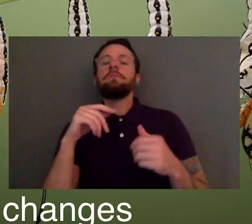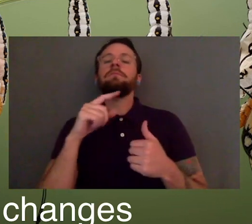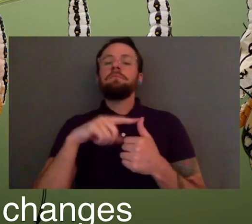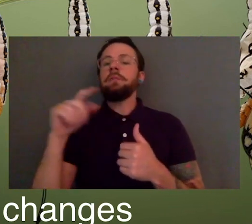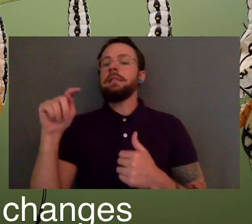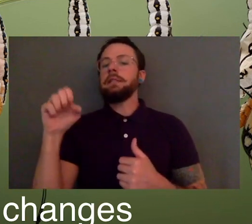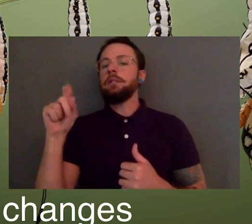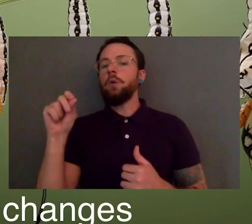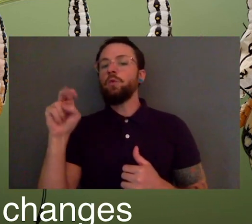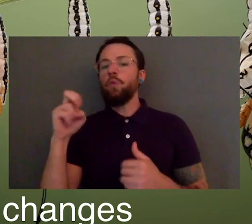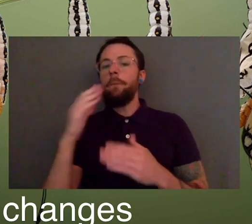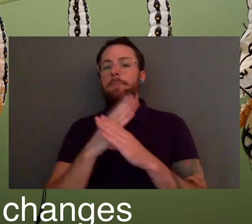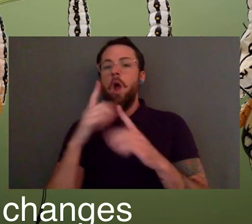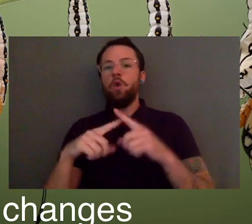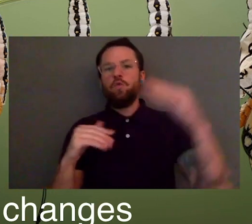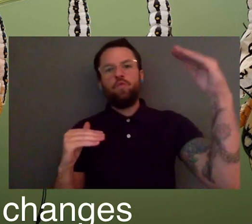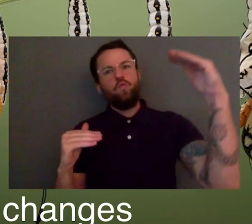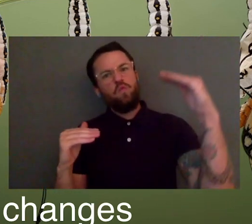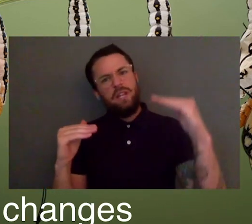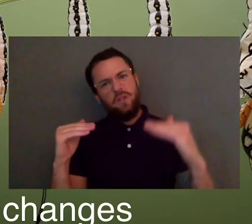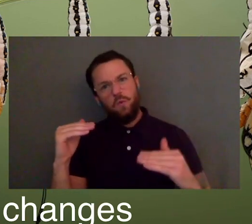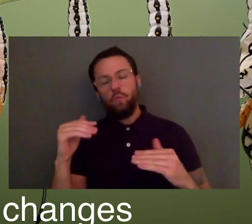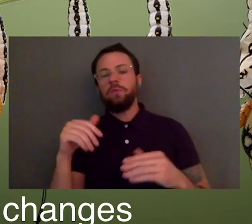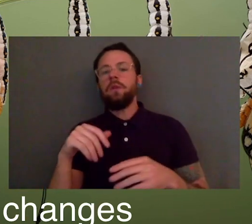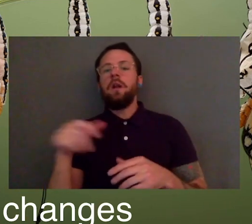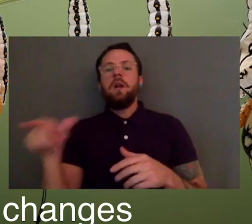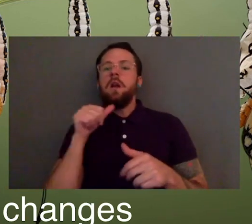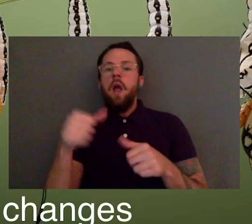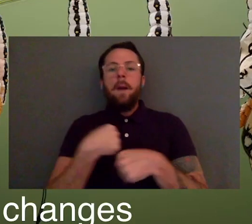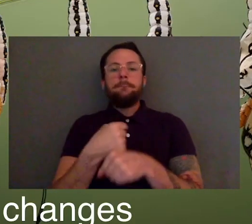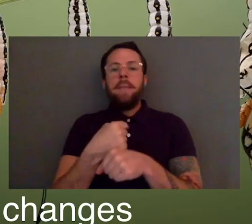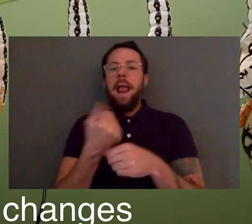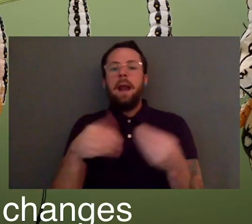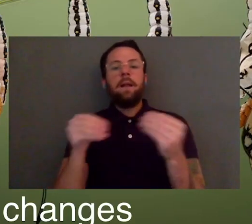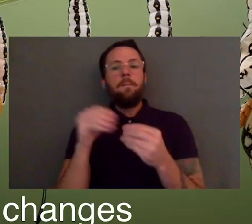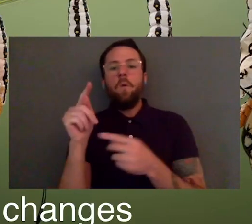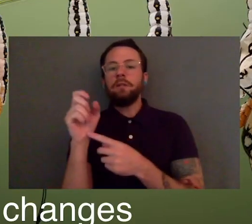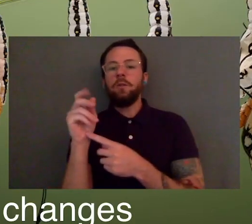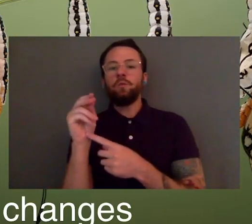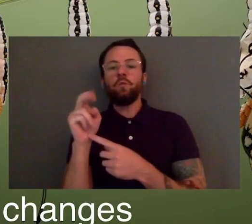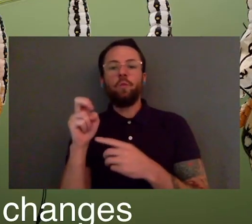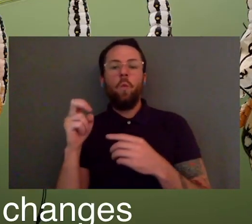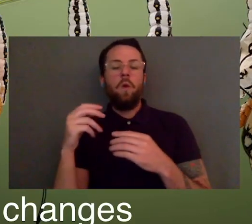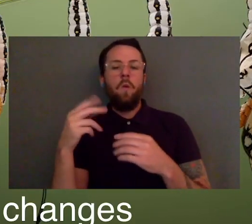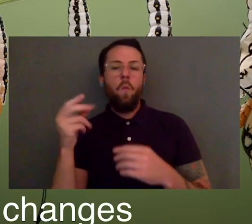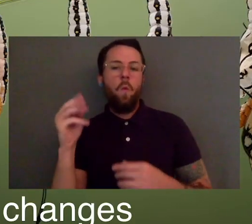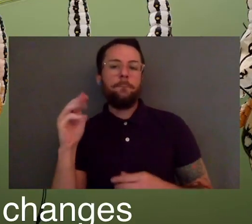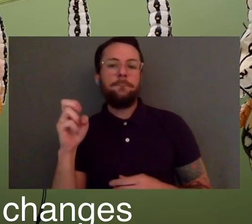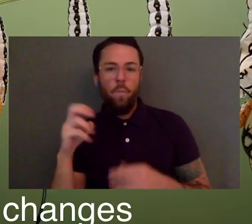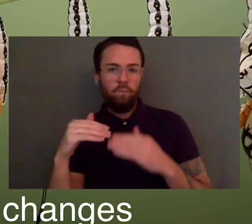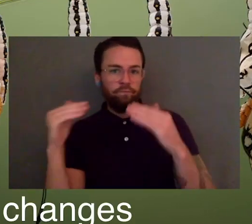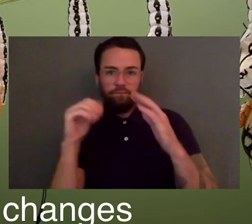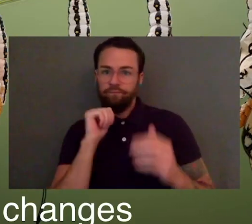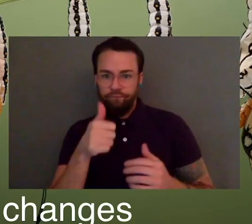people may need to take an estrogen booster and a testosterone blocker to get to the place